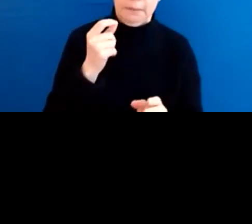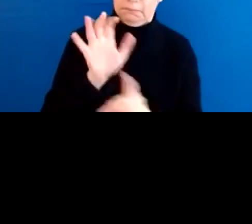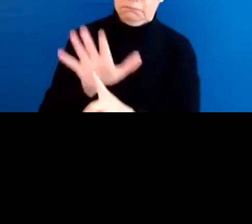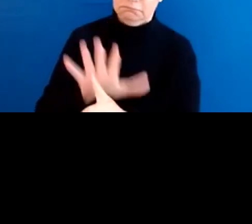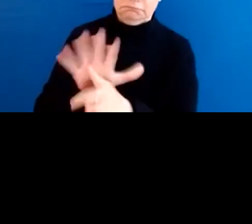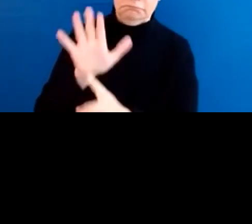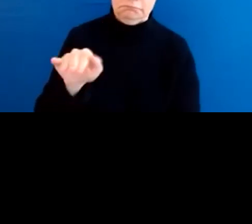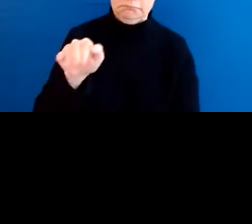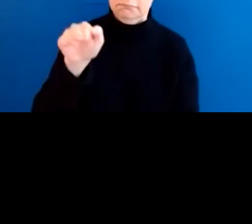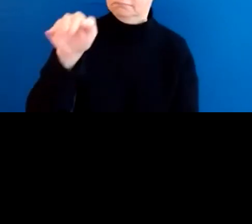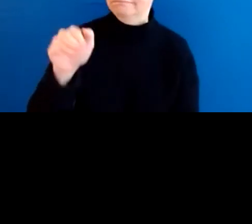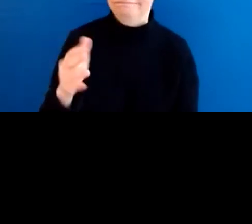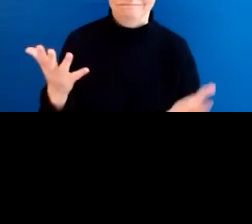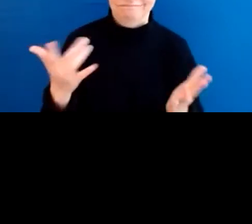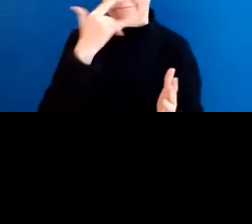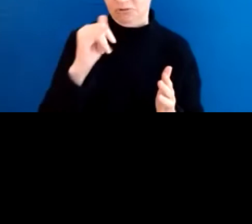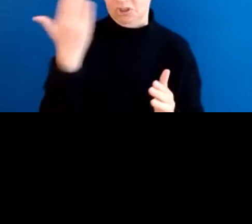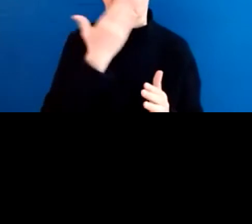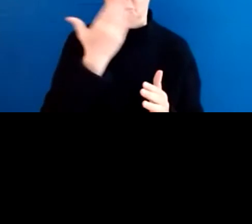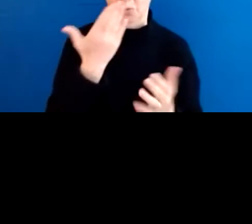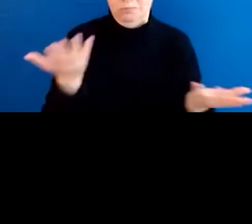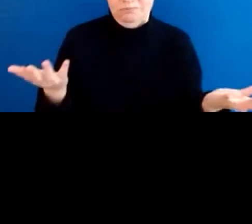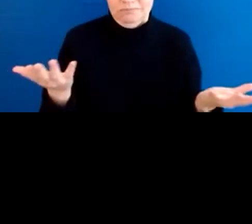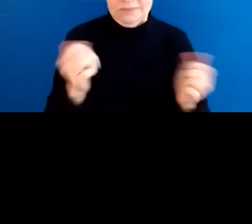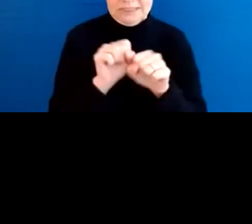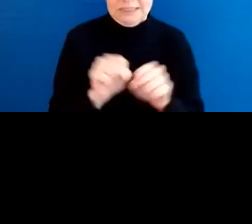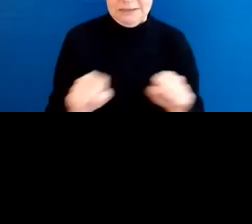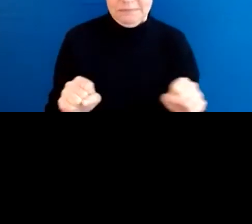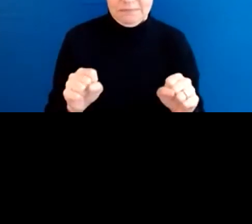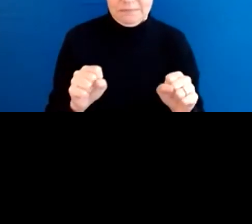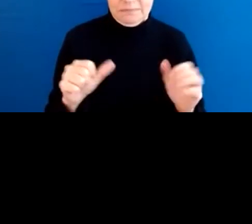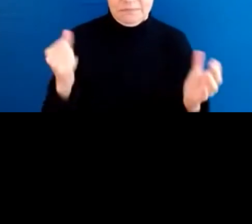Just because that's the way the environment is at the moment.